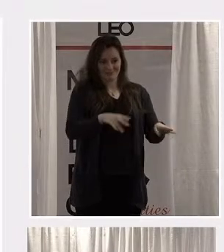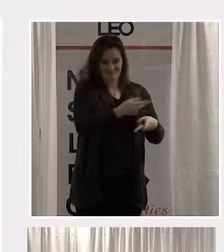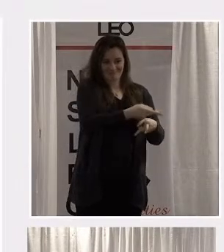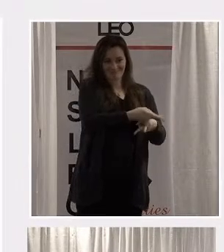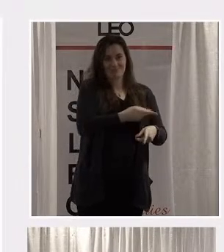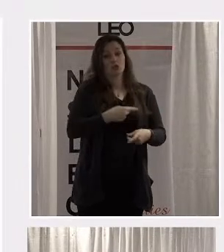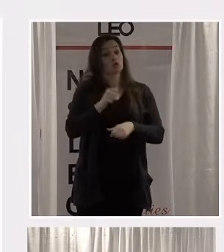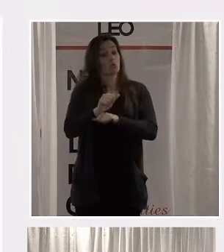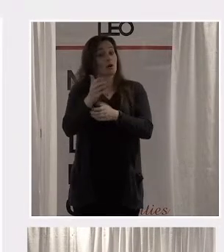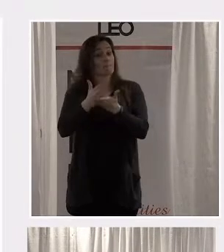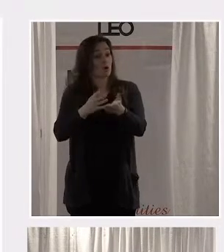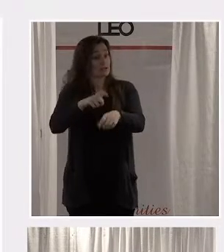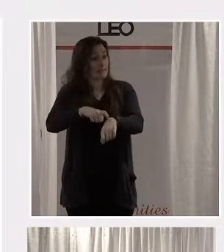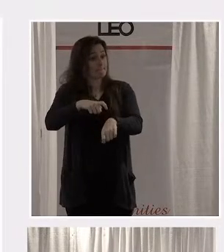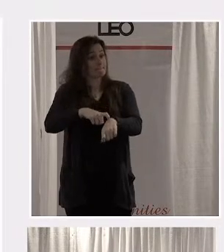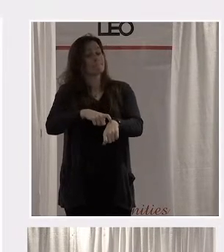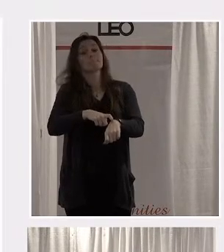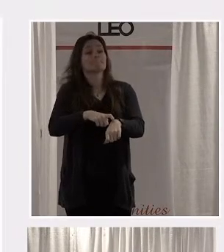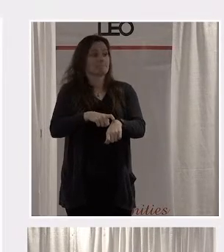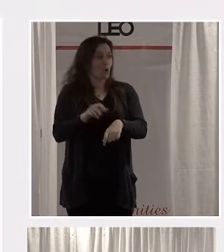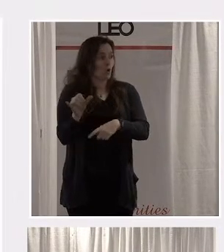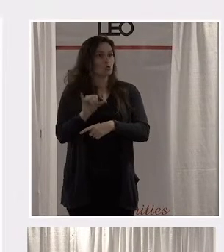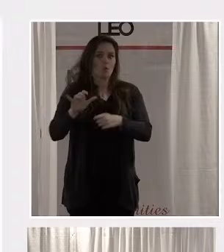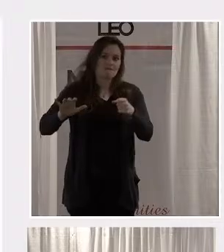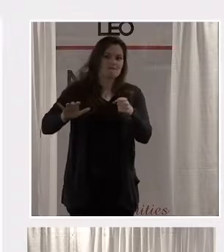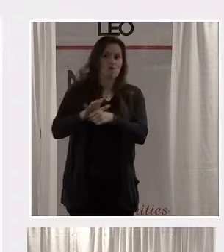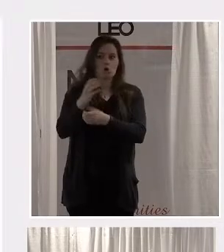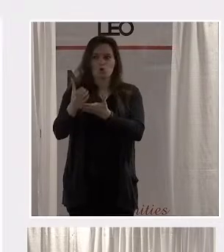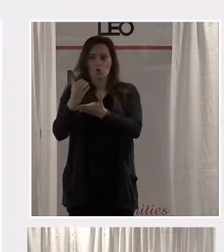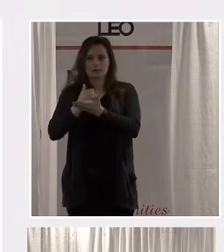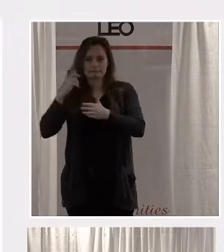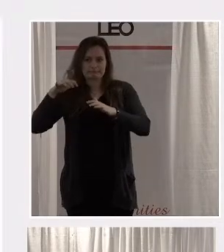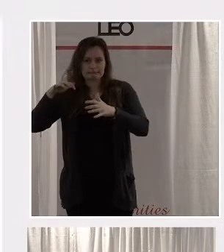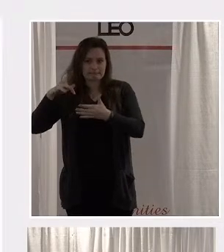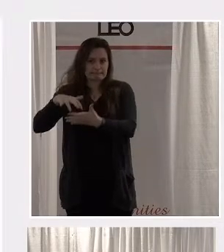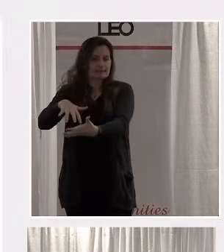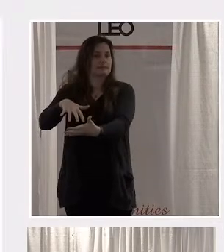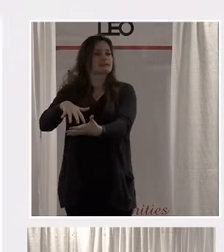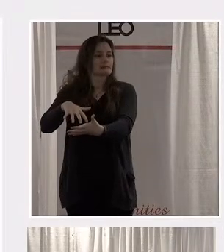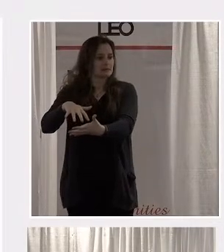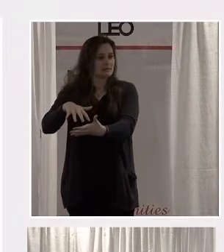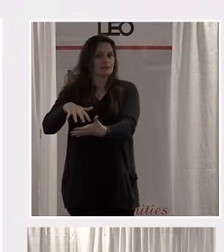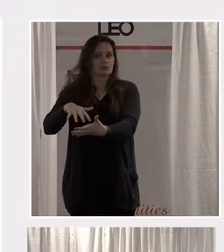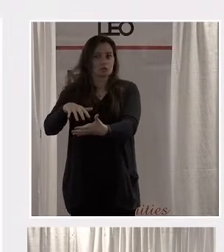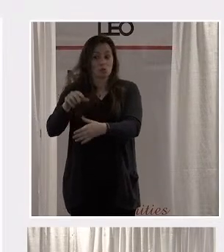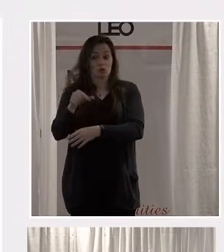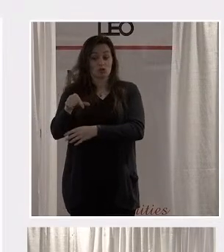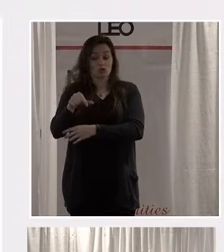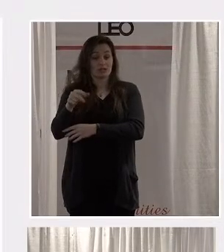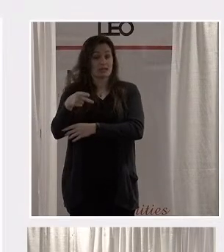AND BALANCES A FULL-TIME COURSE LOAD WHILE MAINTAINING A HIGH GPA.